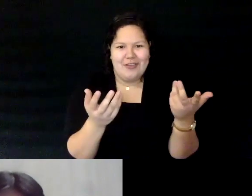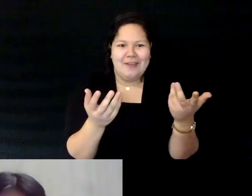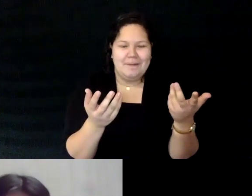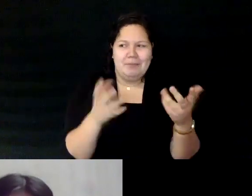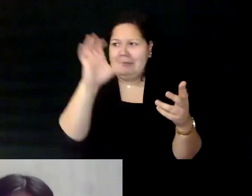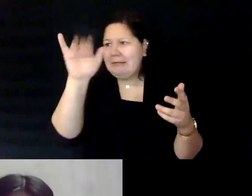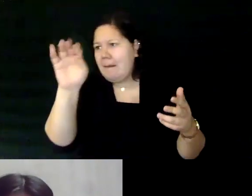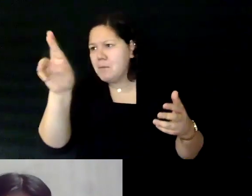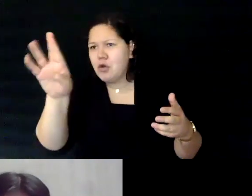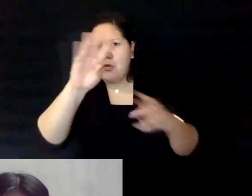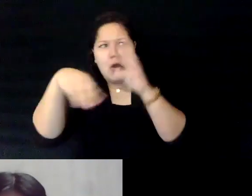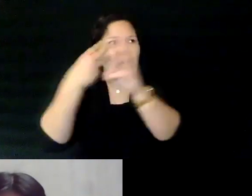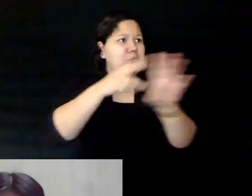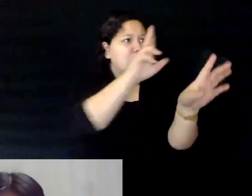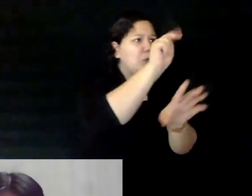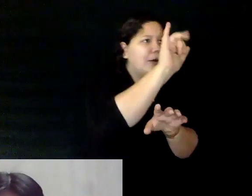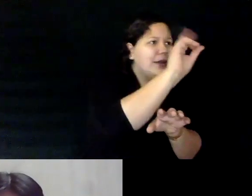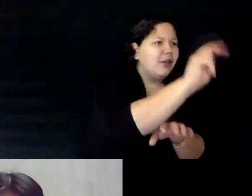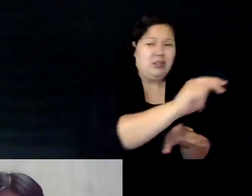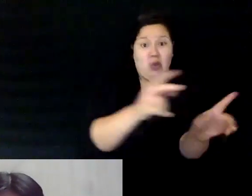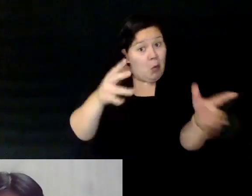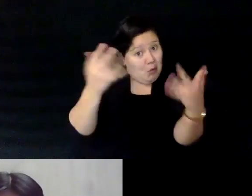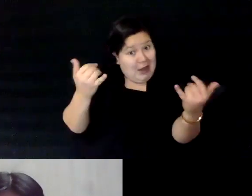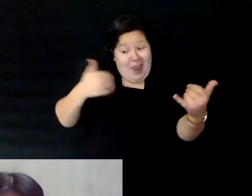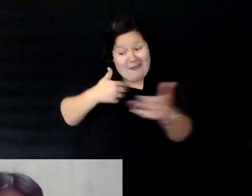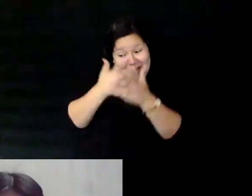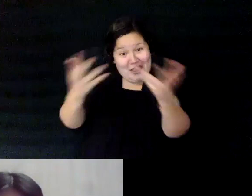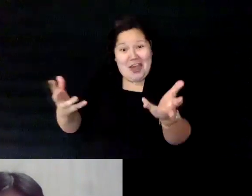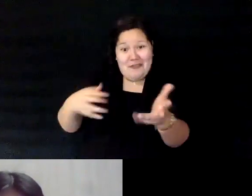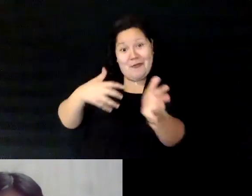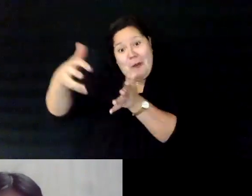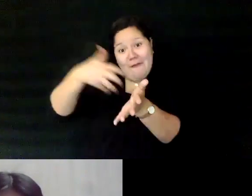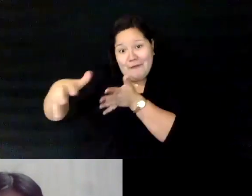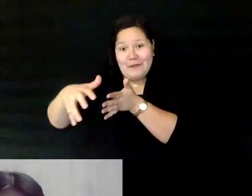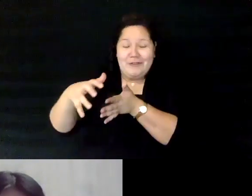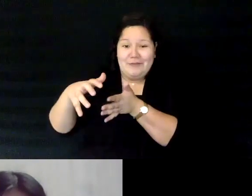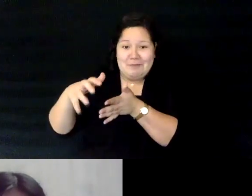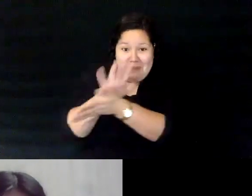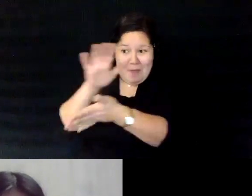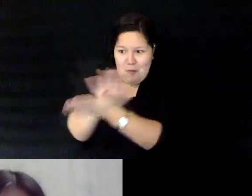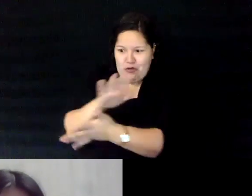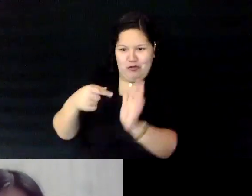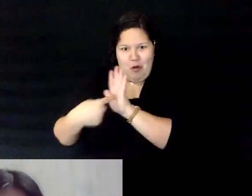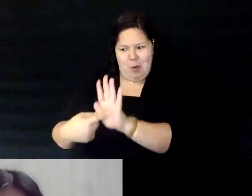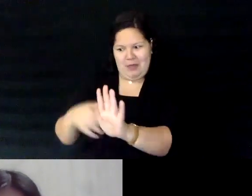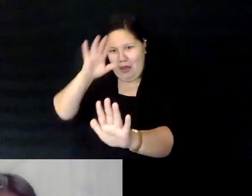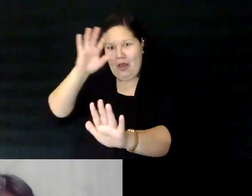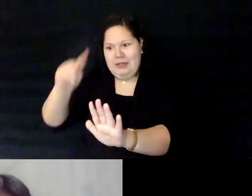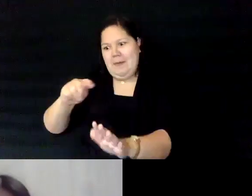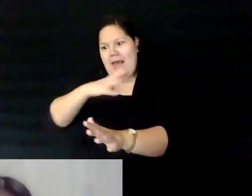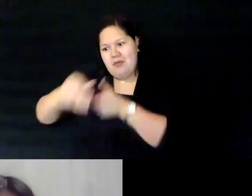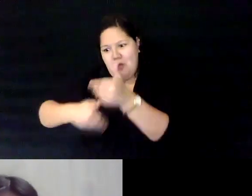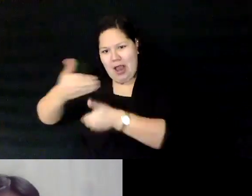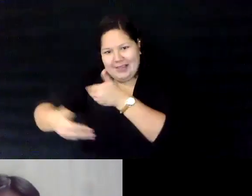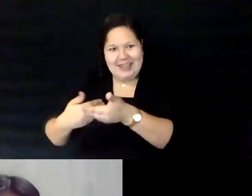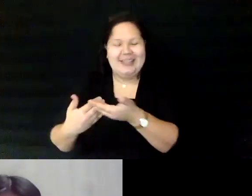actually have a lot of rough draft paper, with all of our concepts on there. And then from there,